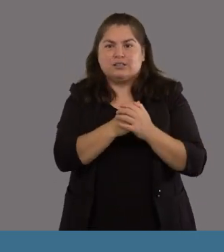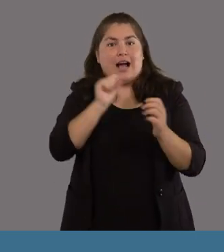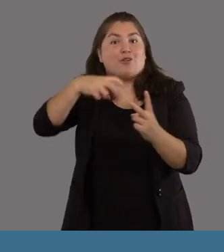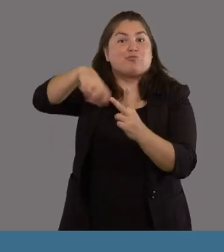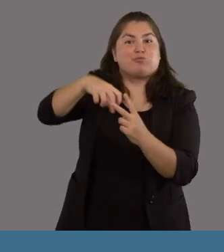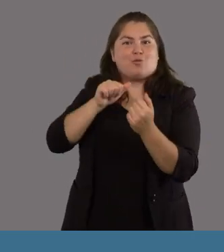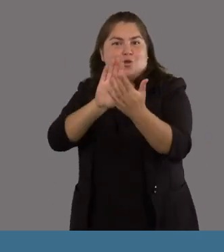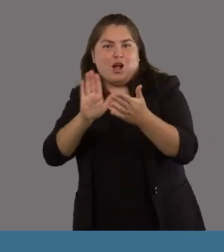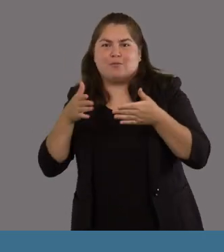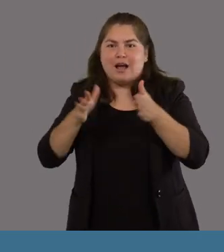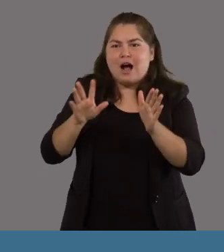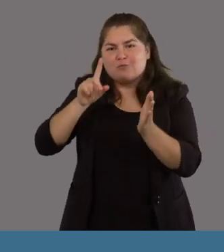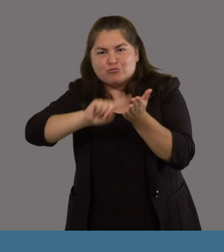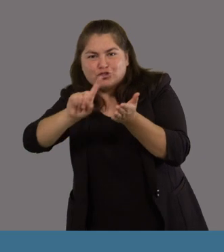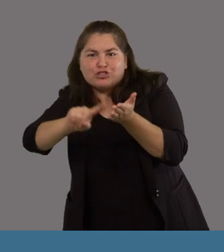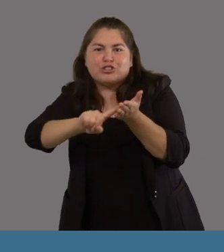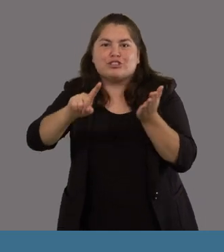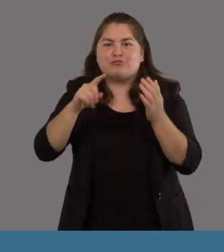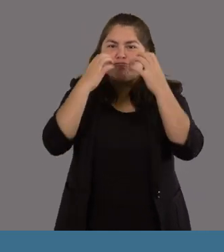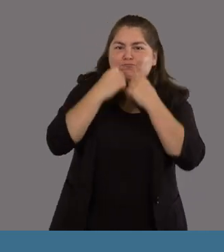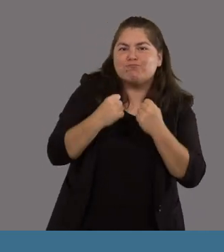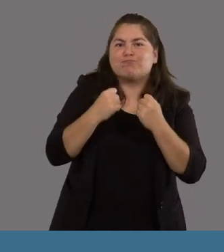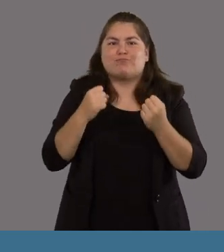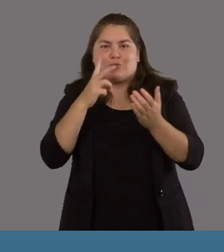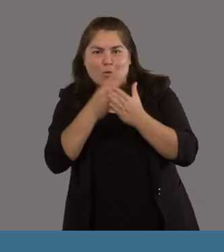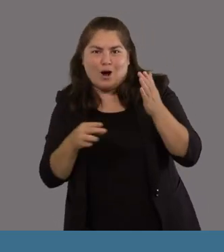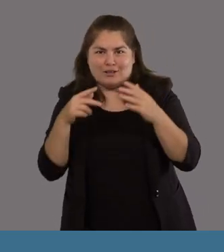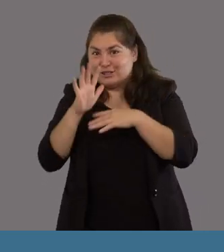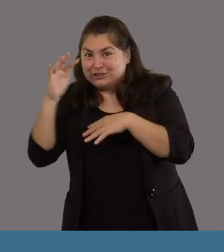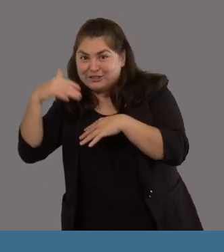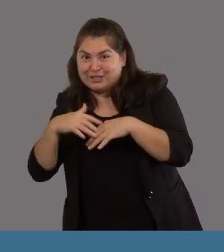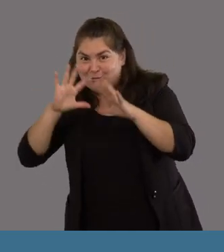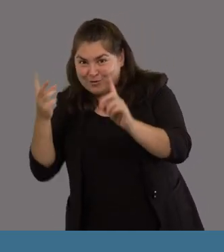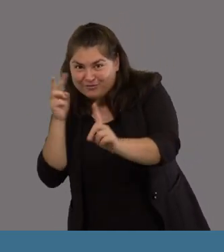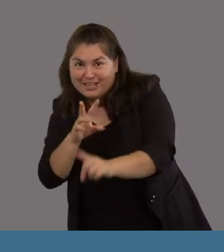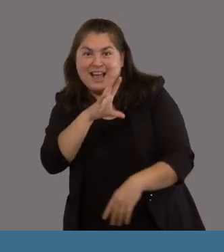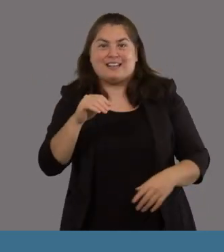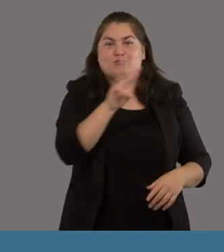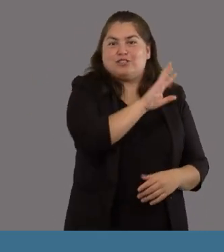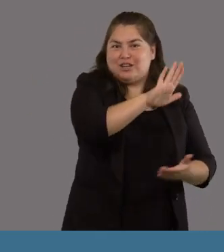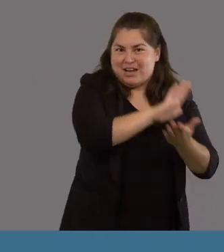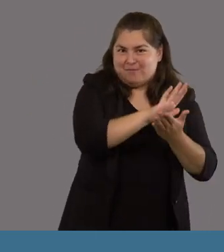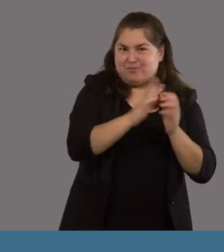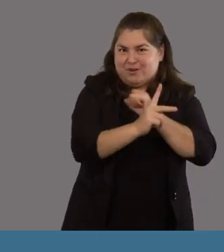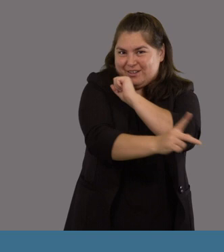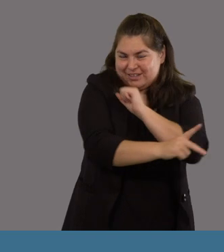allows researchers to combine the value of both Indigenous worldviews and Western academic principles.